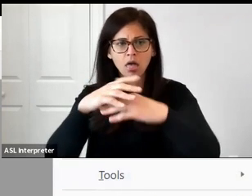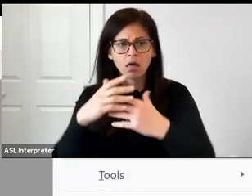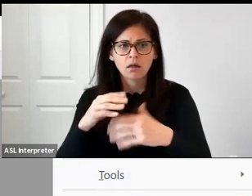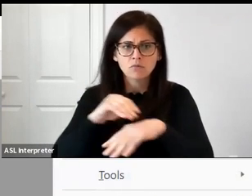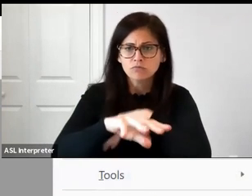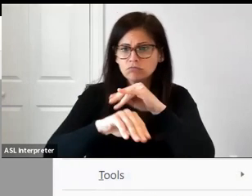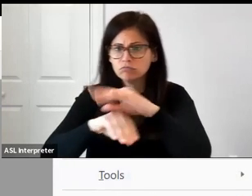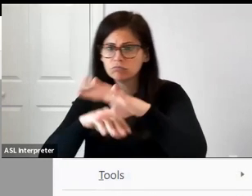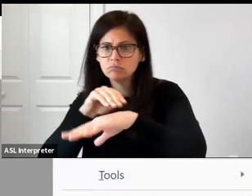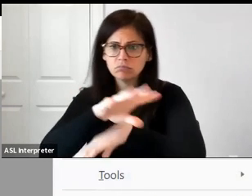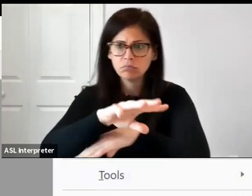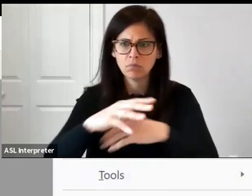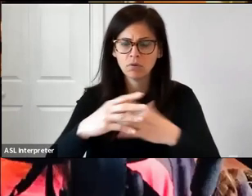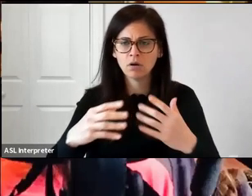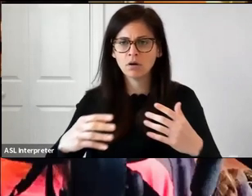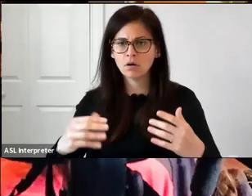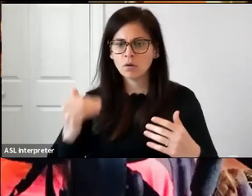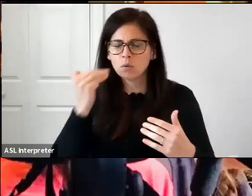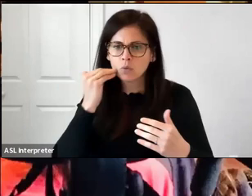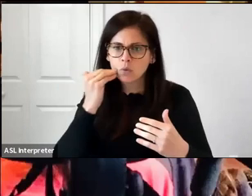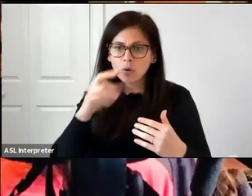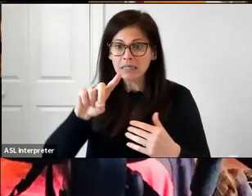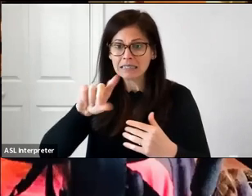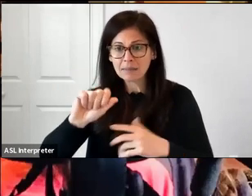We know that disabled people of color